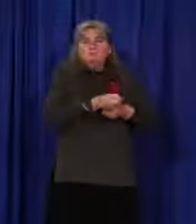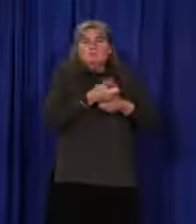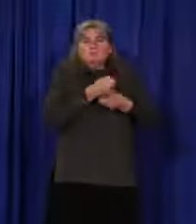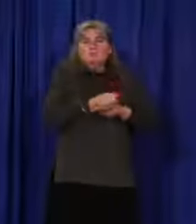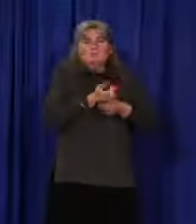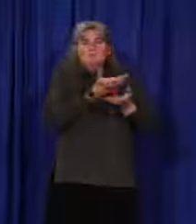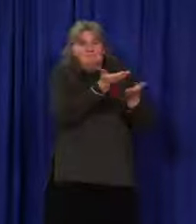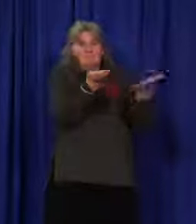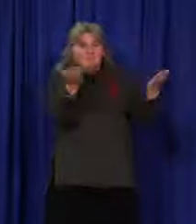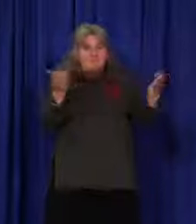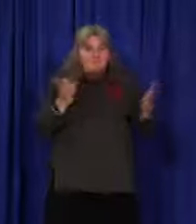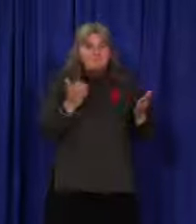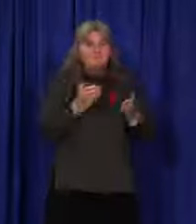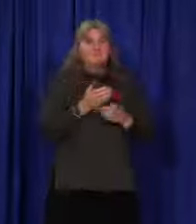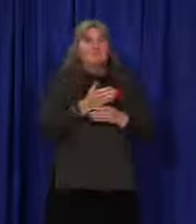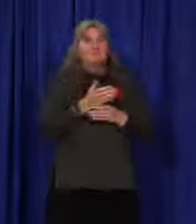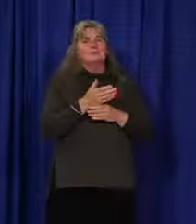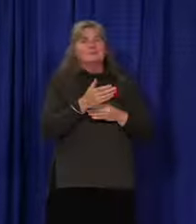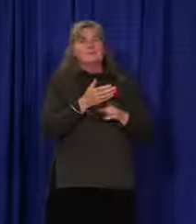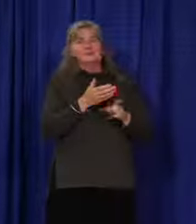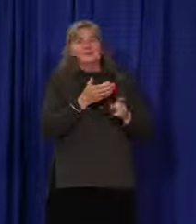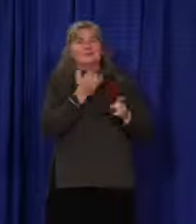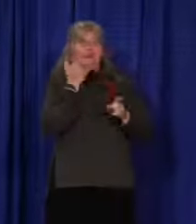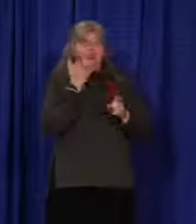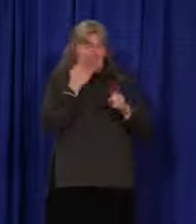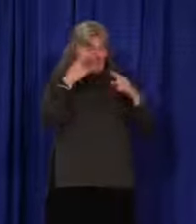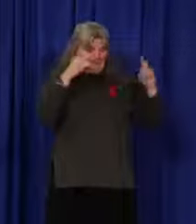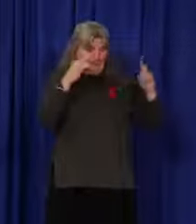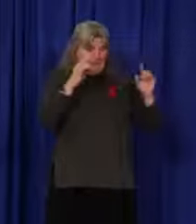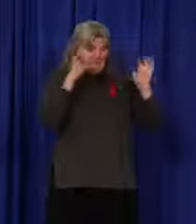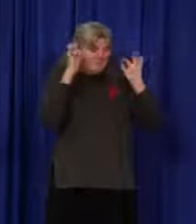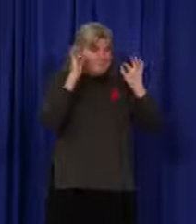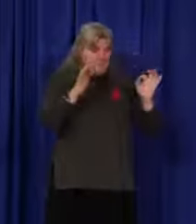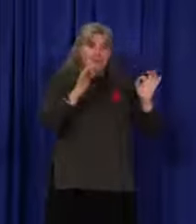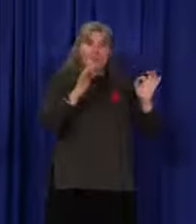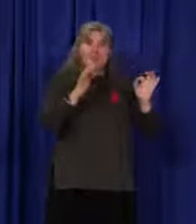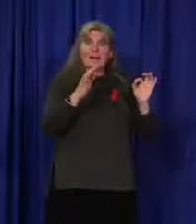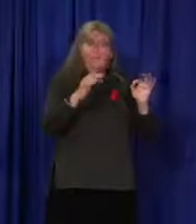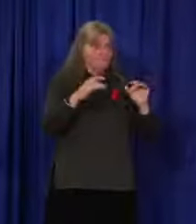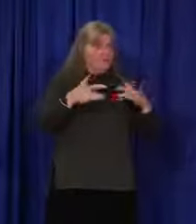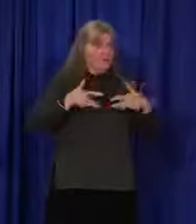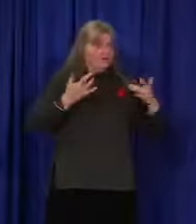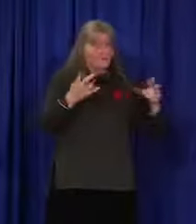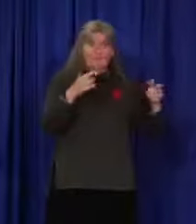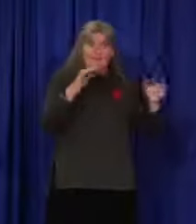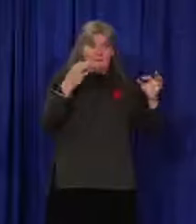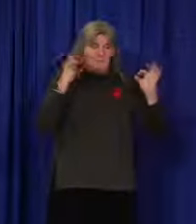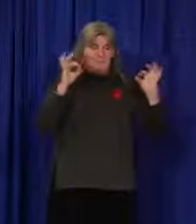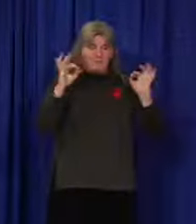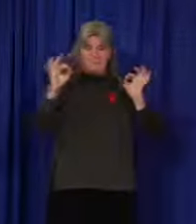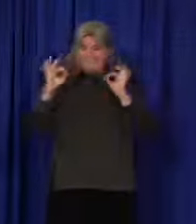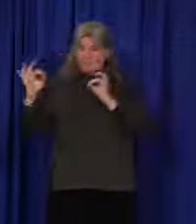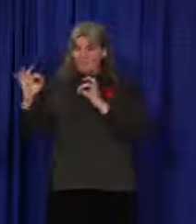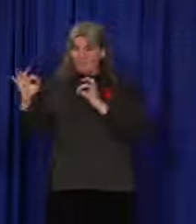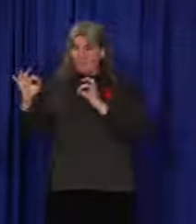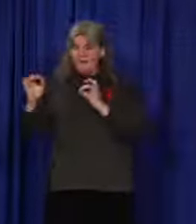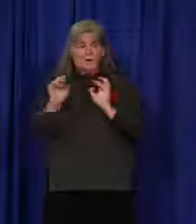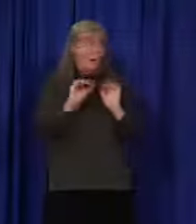event-based. So if someone is wanting to organize again an event, a cultural event that involves